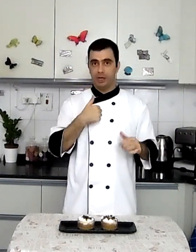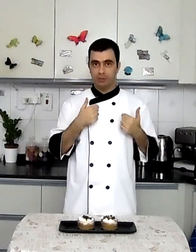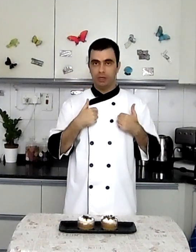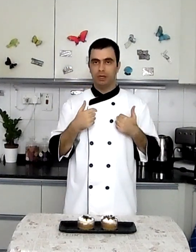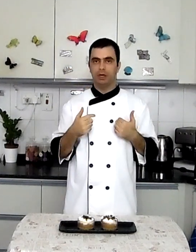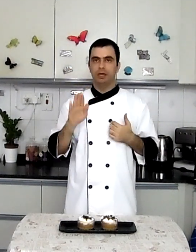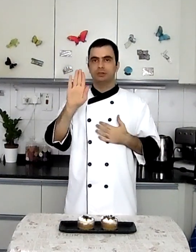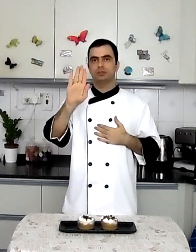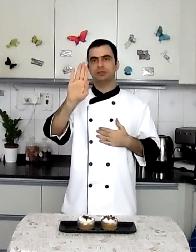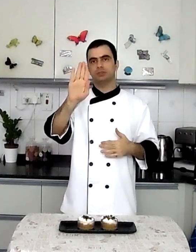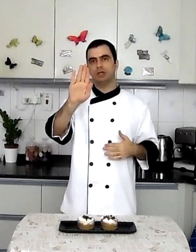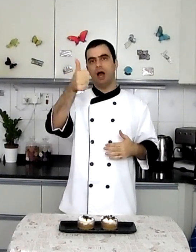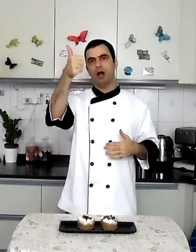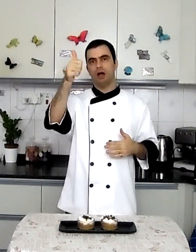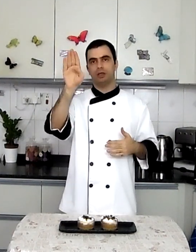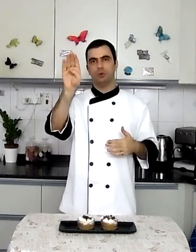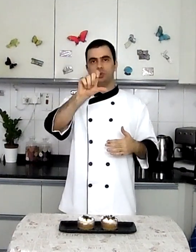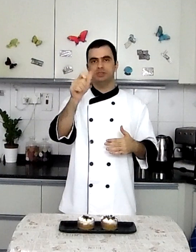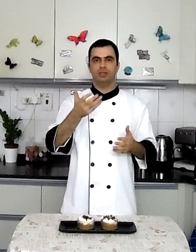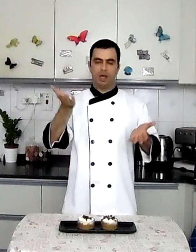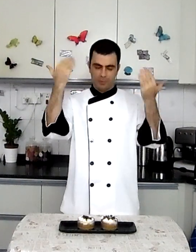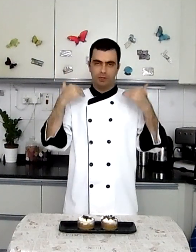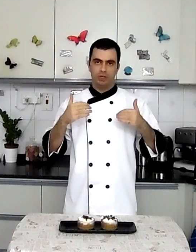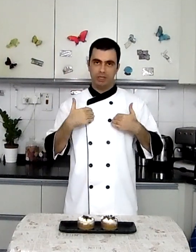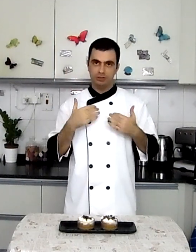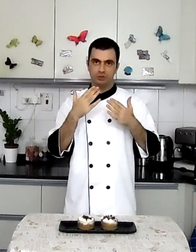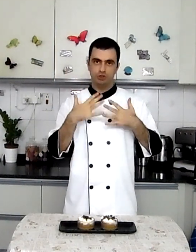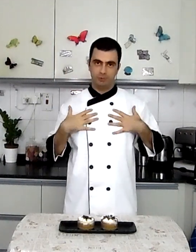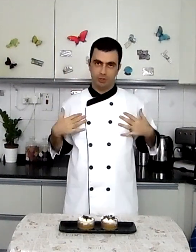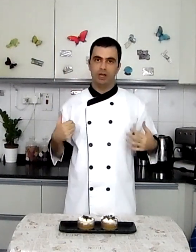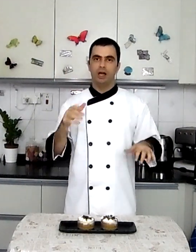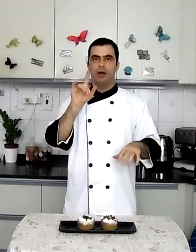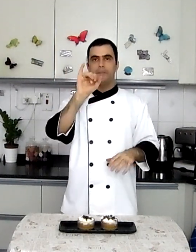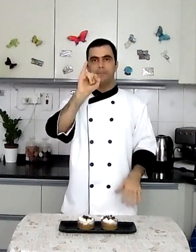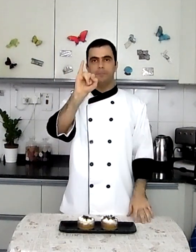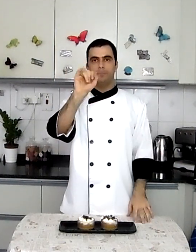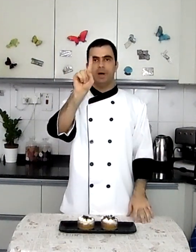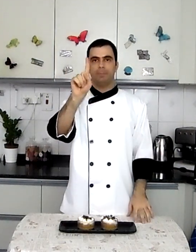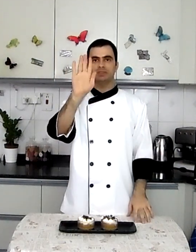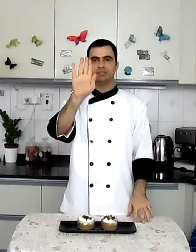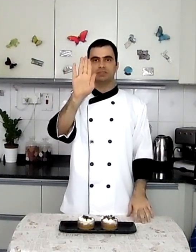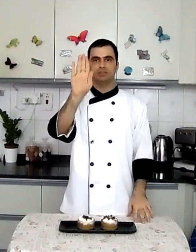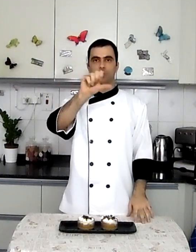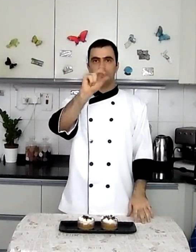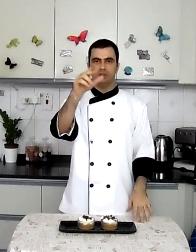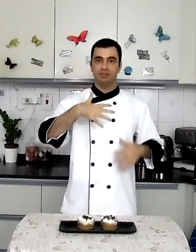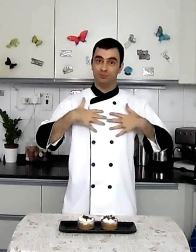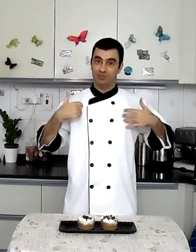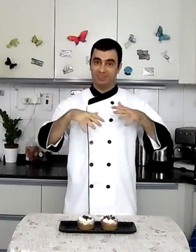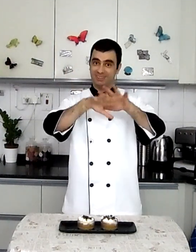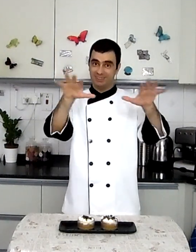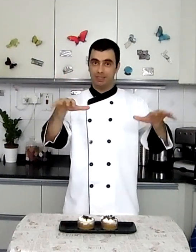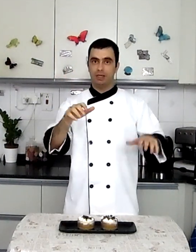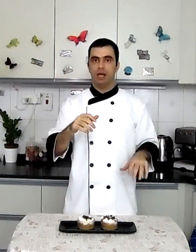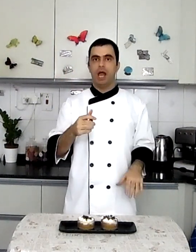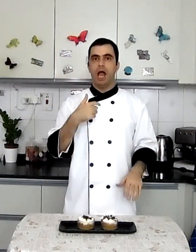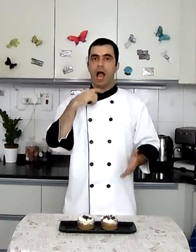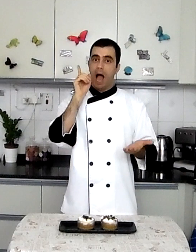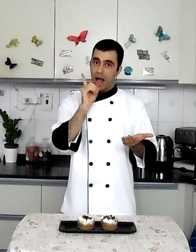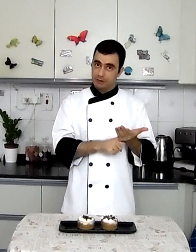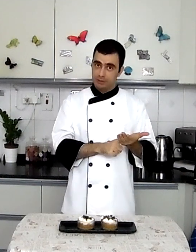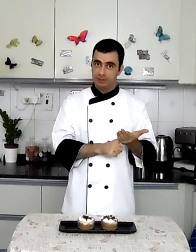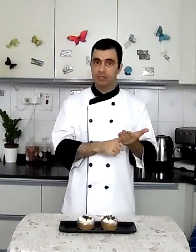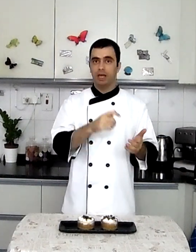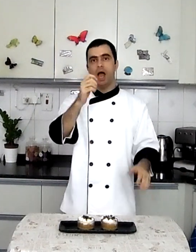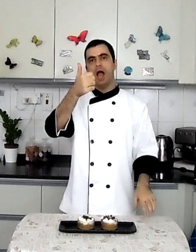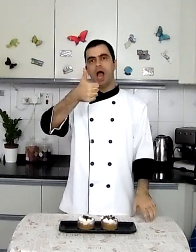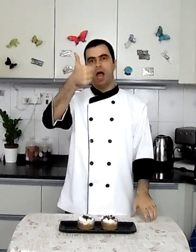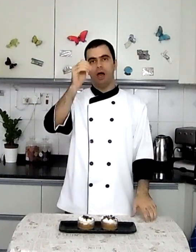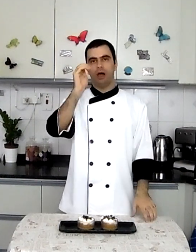I will be happy to address your request سأكون مبسوط أن ألبي طلباتكم